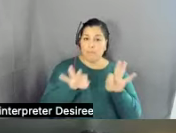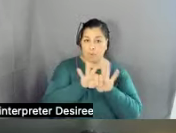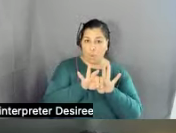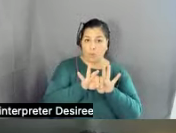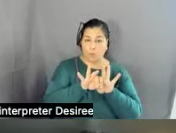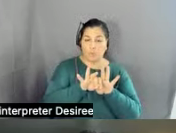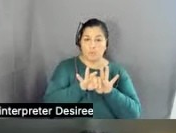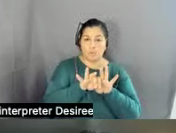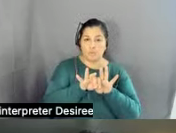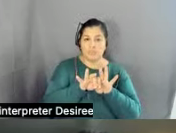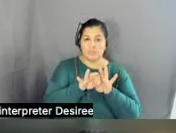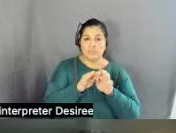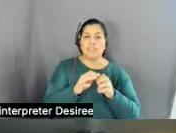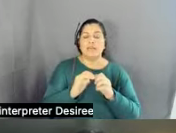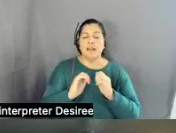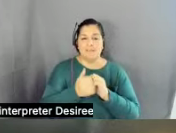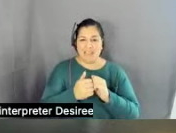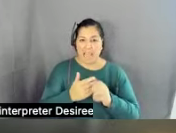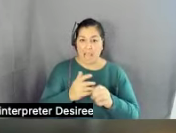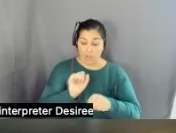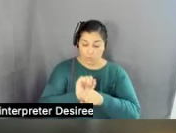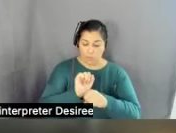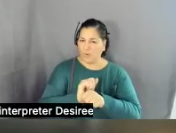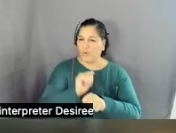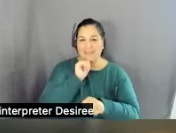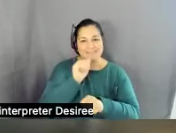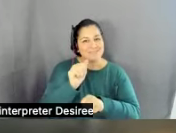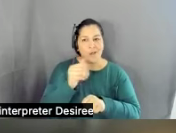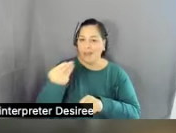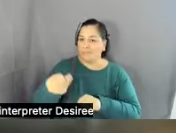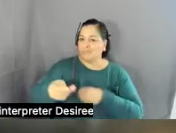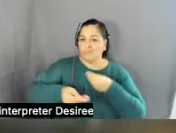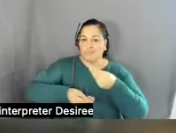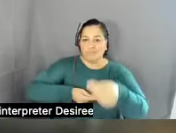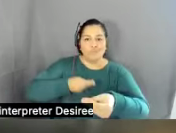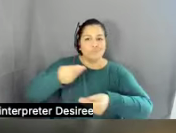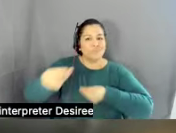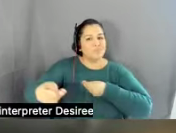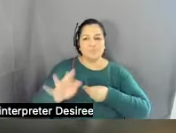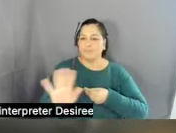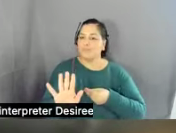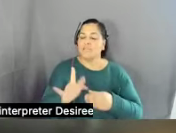the work is not transactional. It is really about like we are building relationships with folks who become